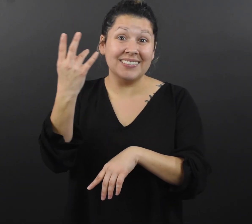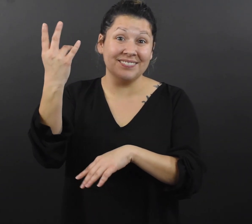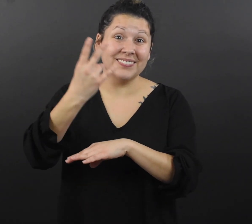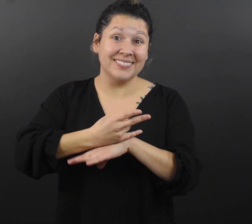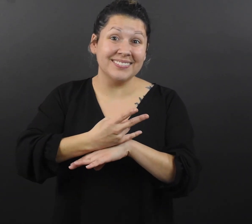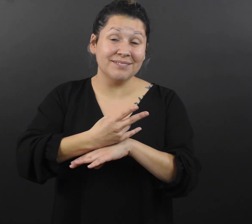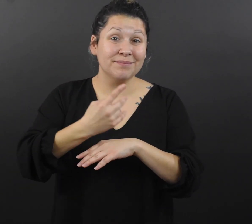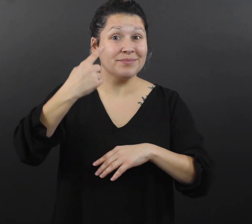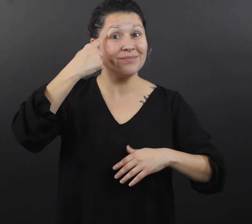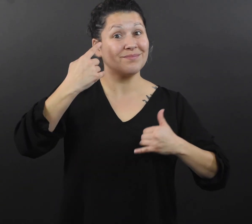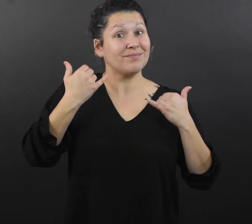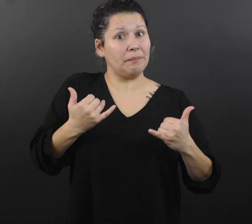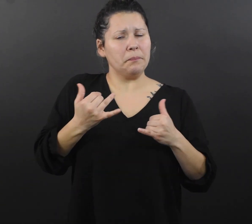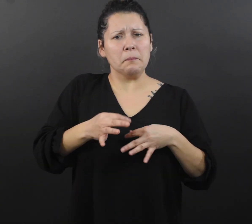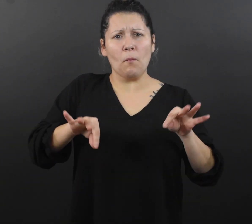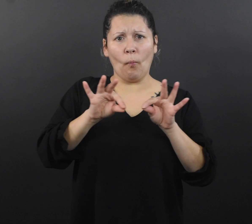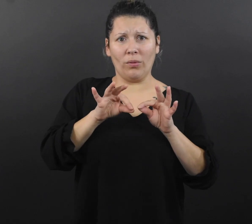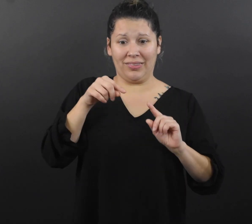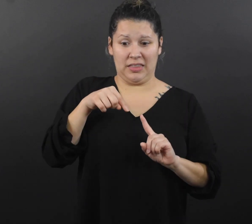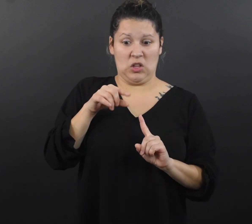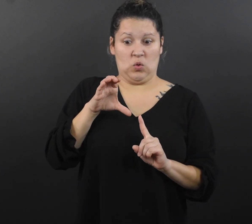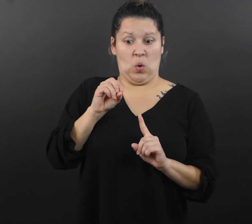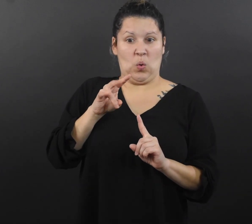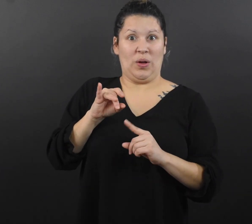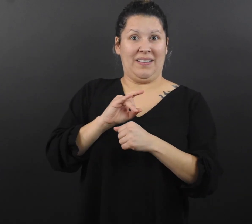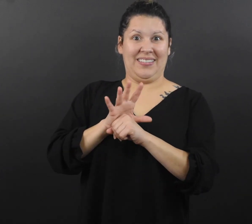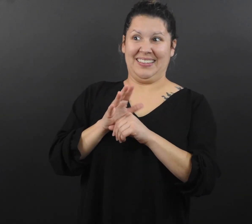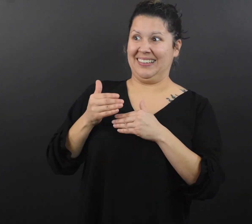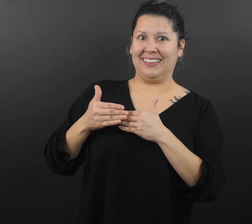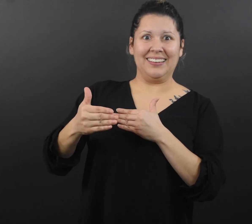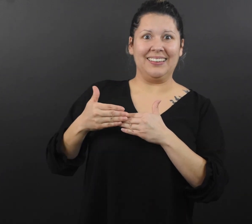in the age of COVID, people understand how negatively that can impact you.”